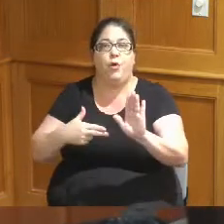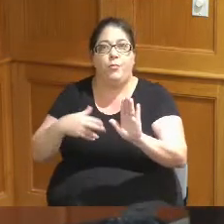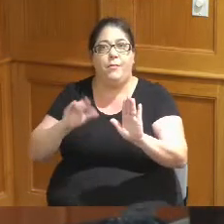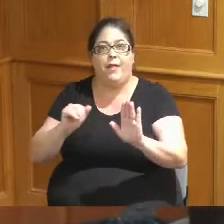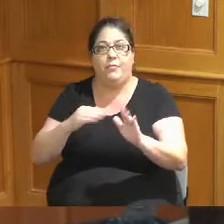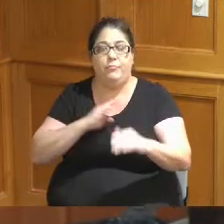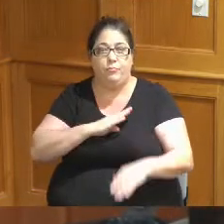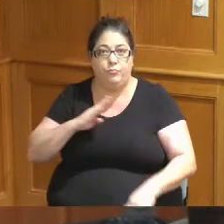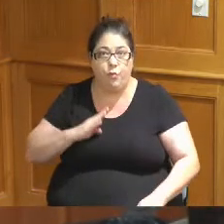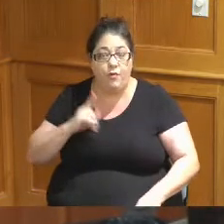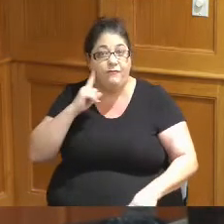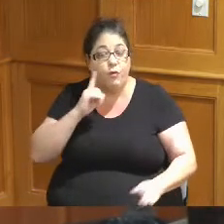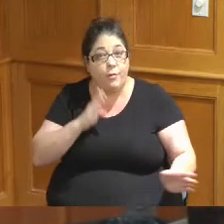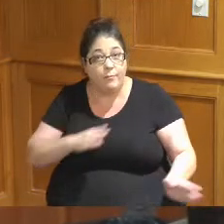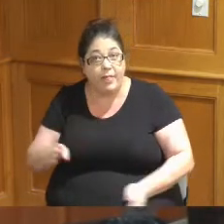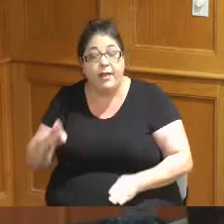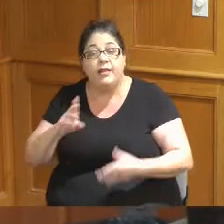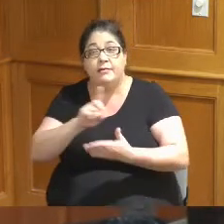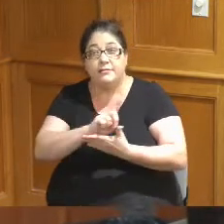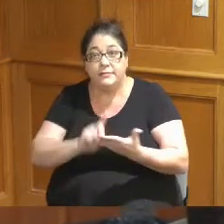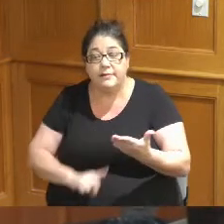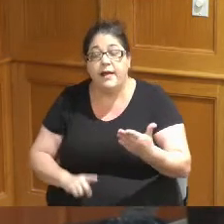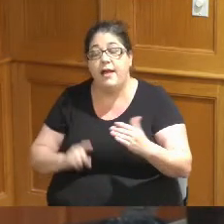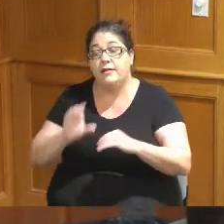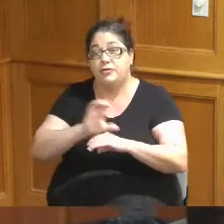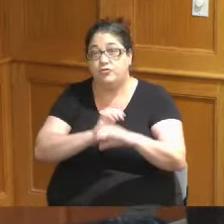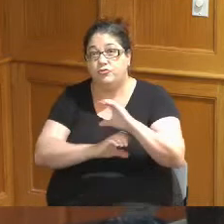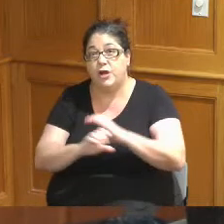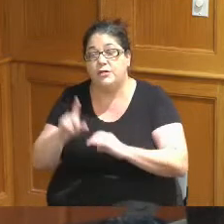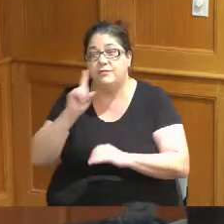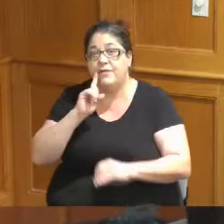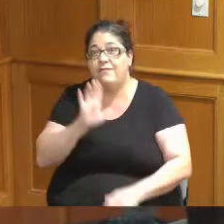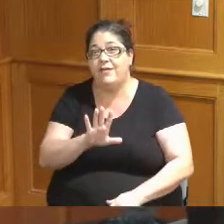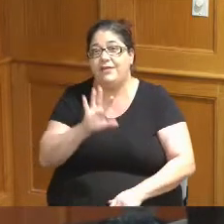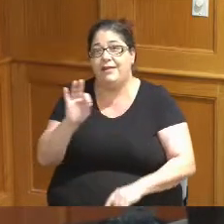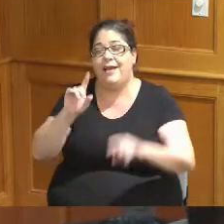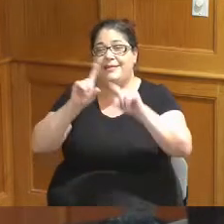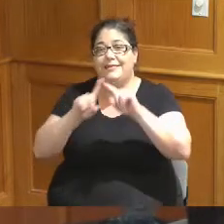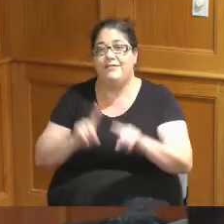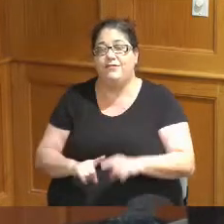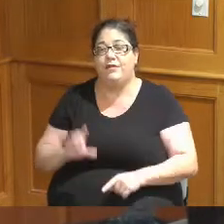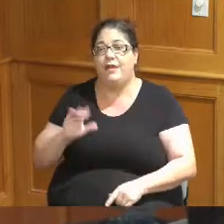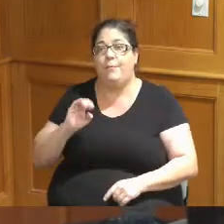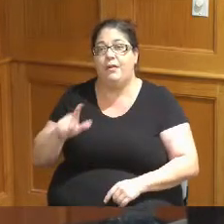the purpose of planning design and construction of 59 different Capital Improvement projects